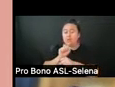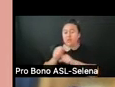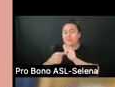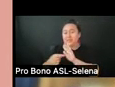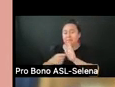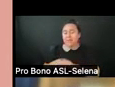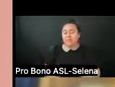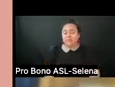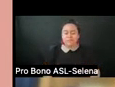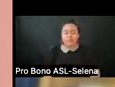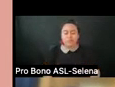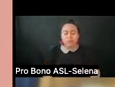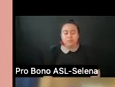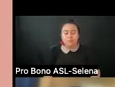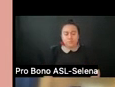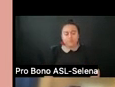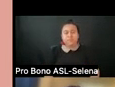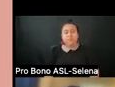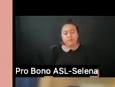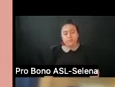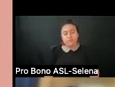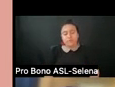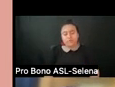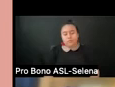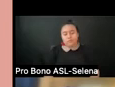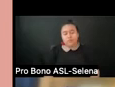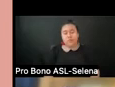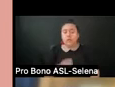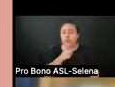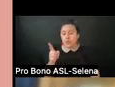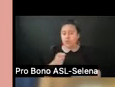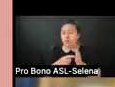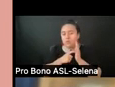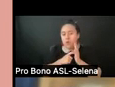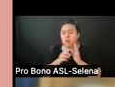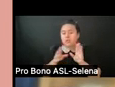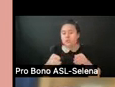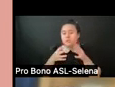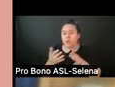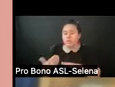You are required to provide a prior work sample.